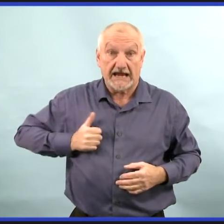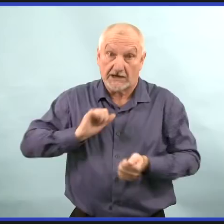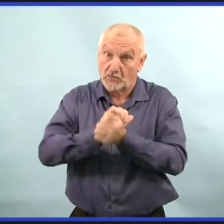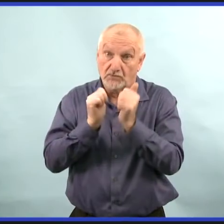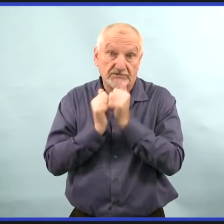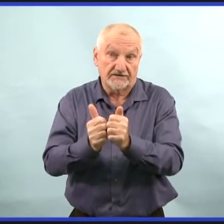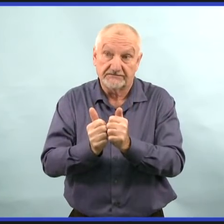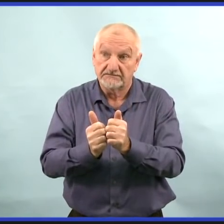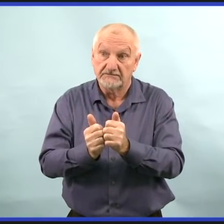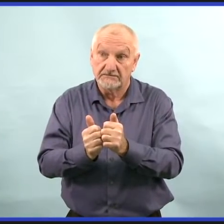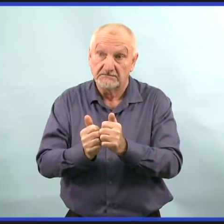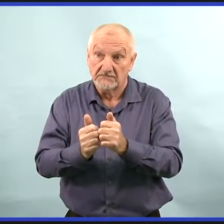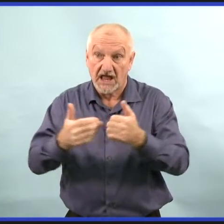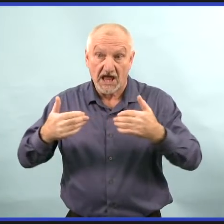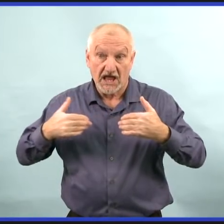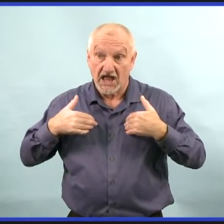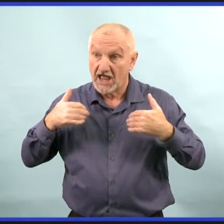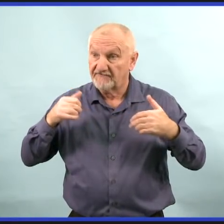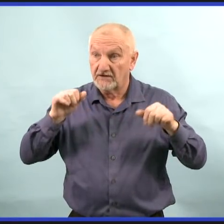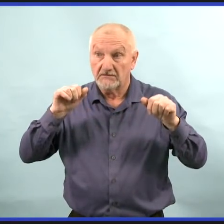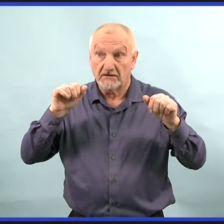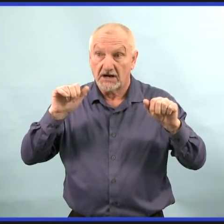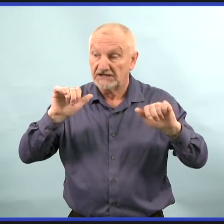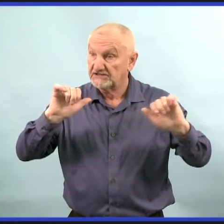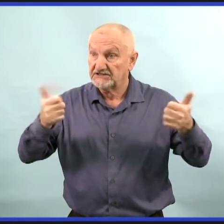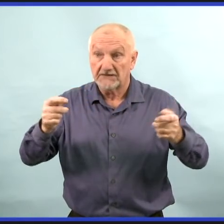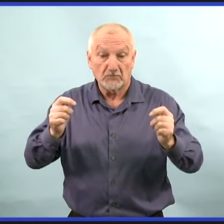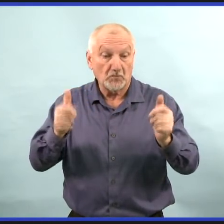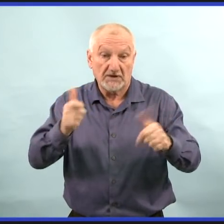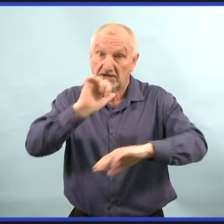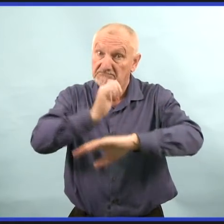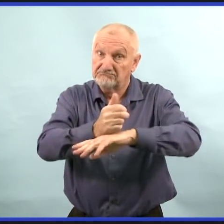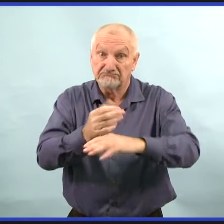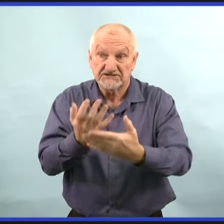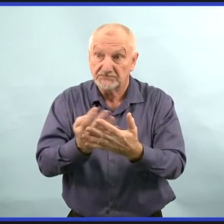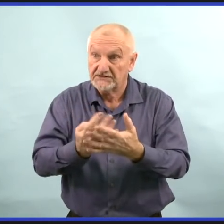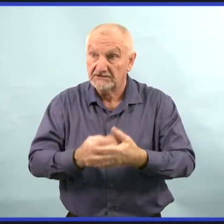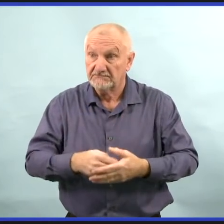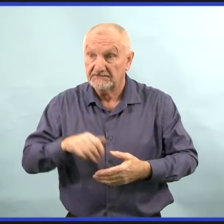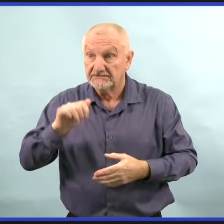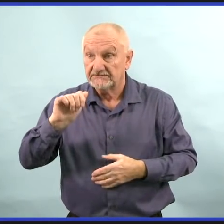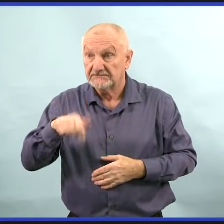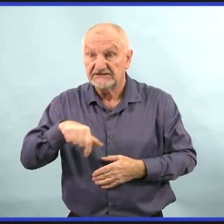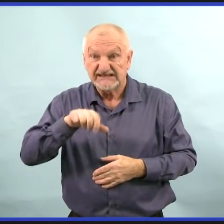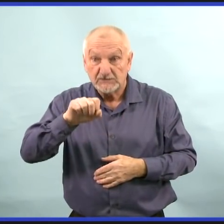uh to screen uh and then of course to to sequence our tests so you know our testing capacity